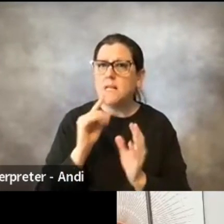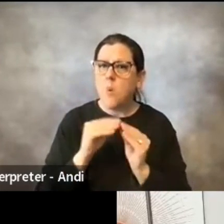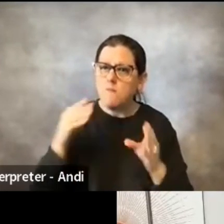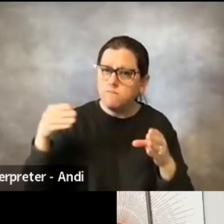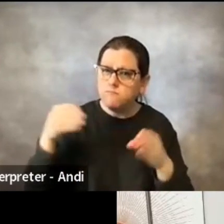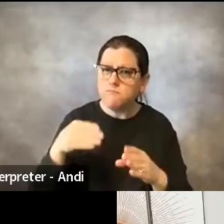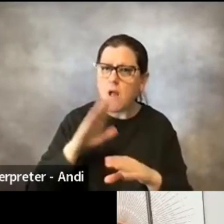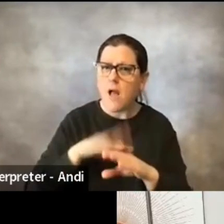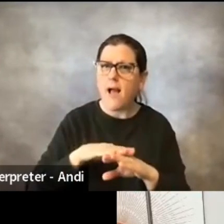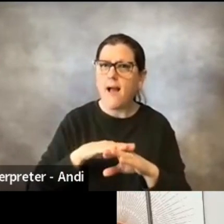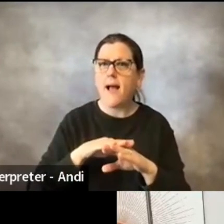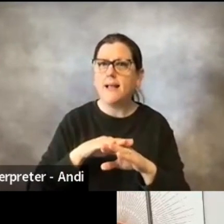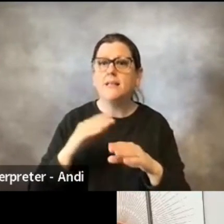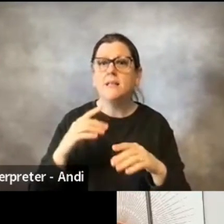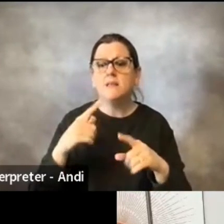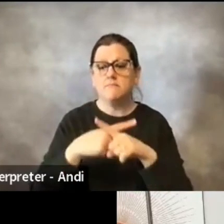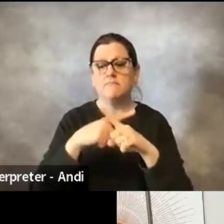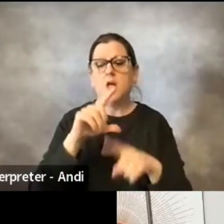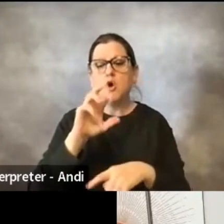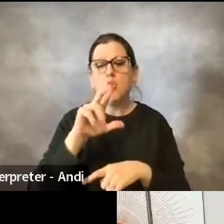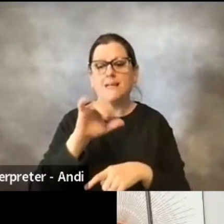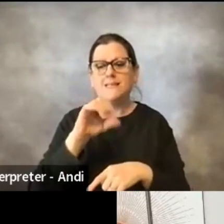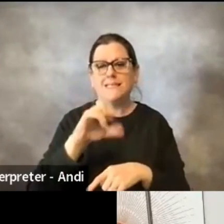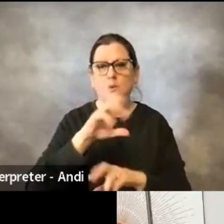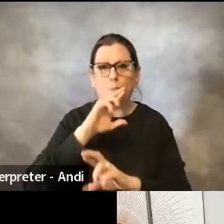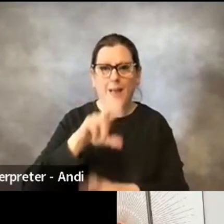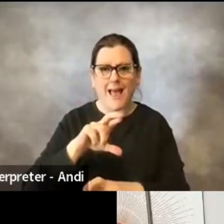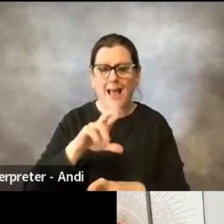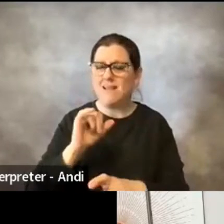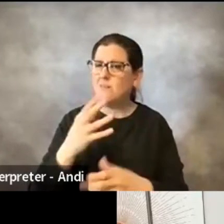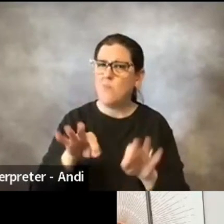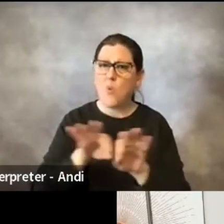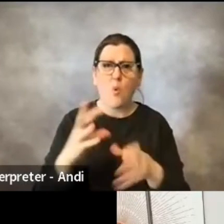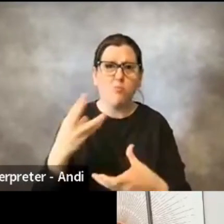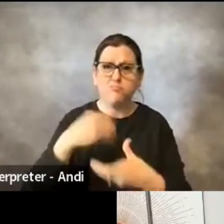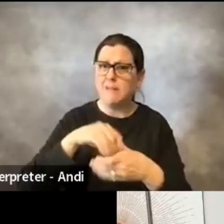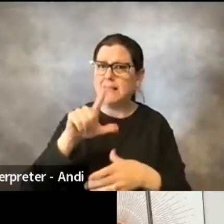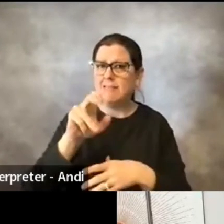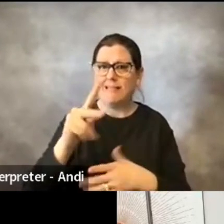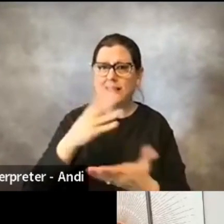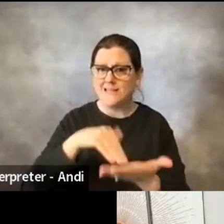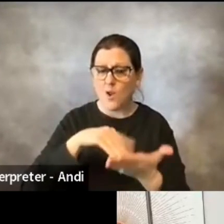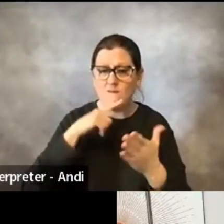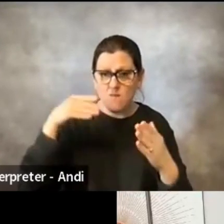crisis response, because this is such an important piece of what the LINK Center is focusing on. And I know it's something that a